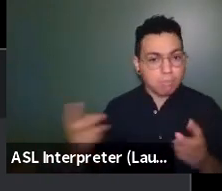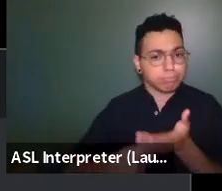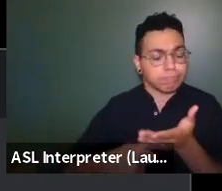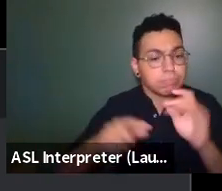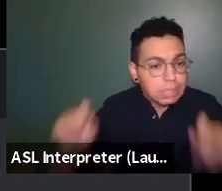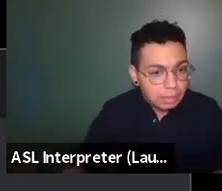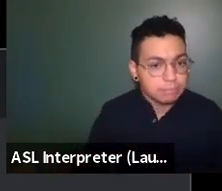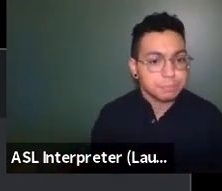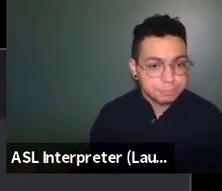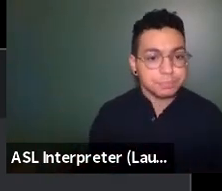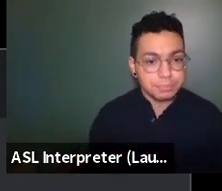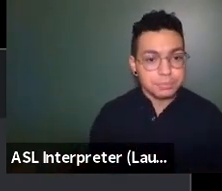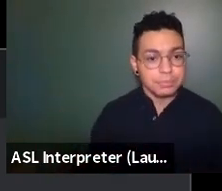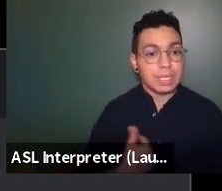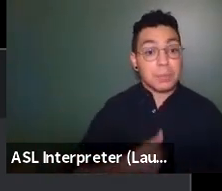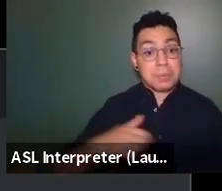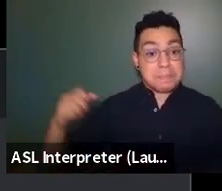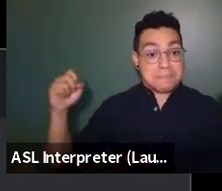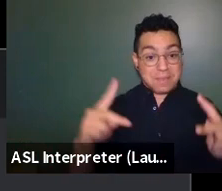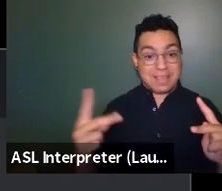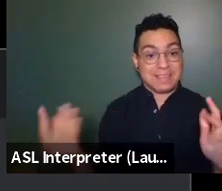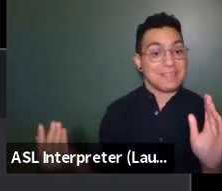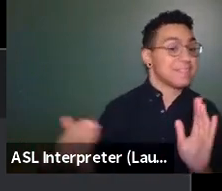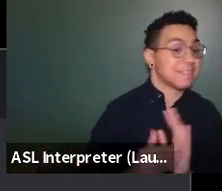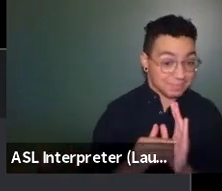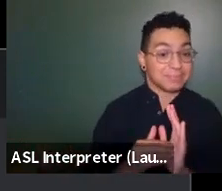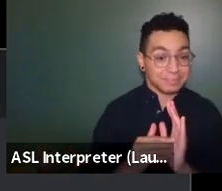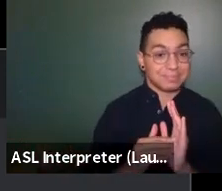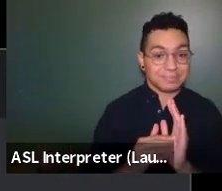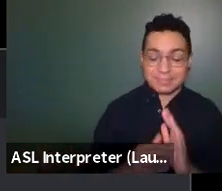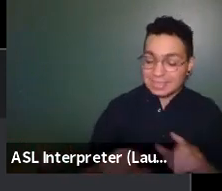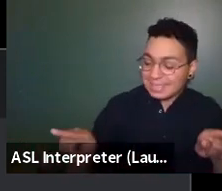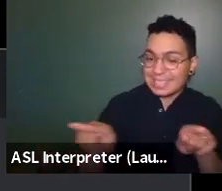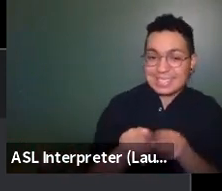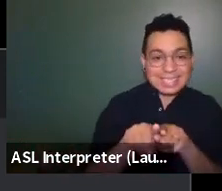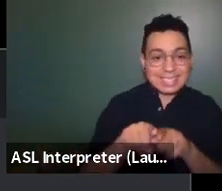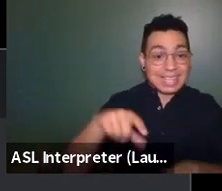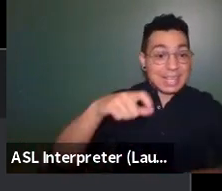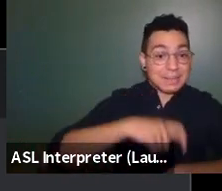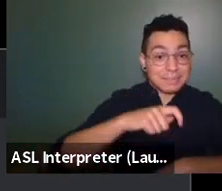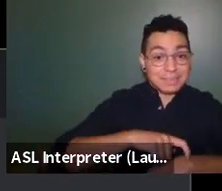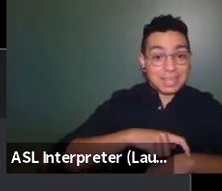ESD 112 - Katherine Livick: And then we will be back here. ESD 112 - Katherine Livick: Same bat time same bat channel tomorrow morning.